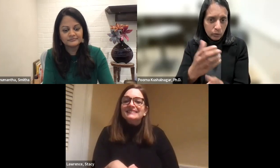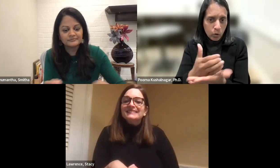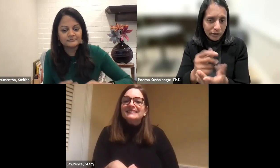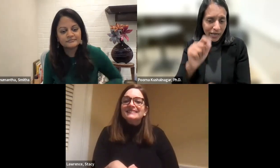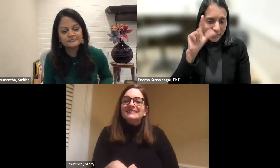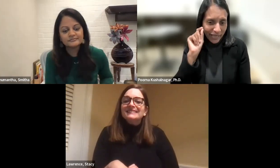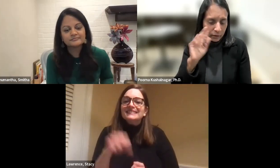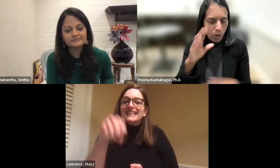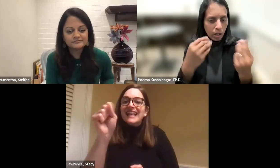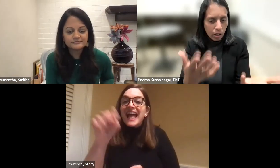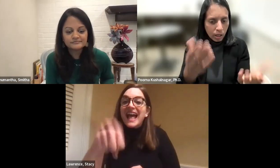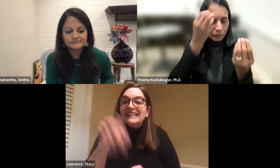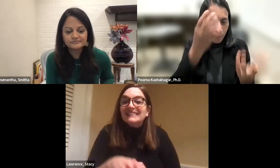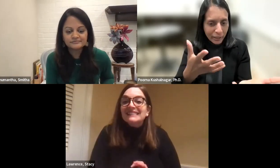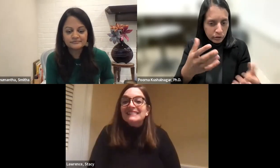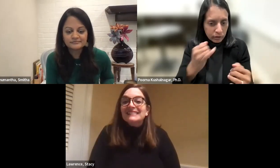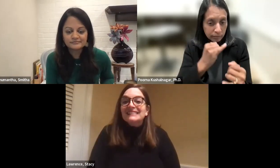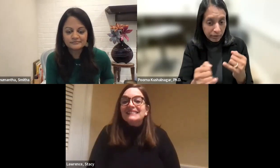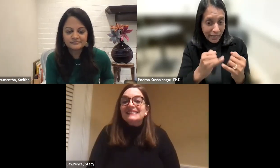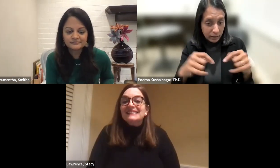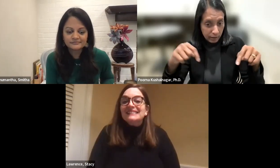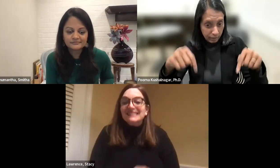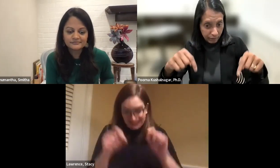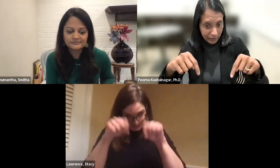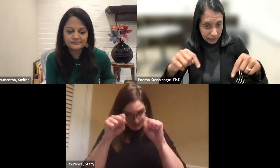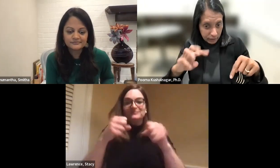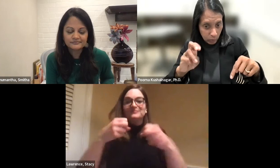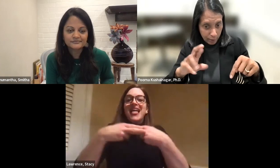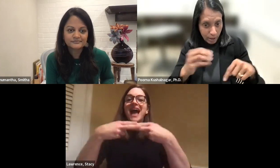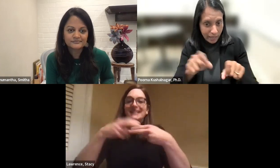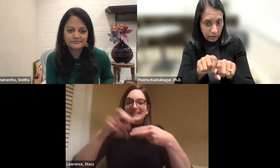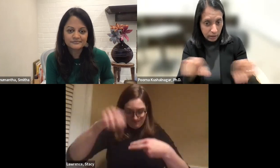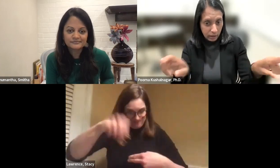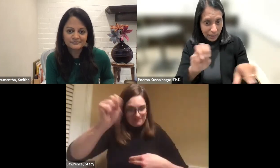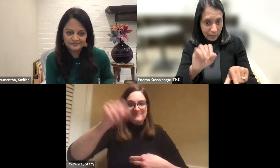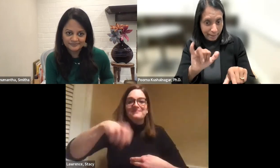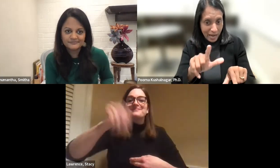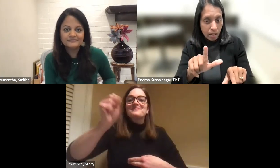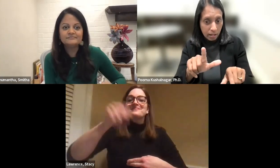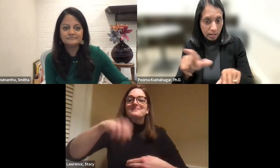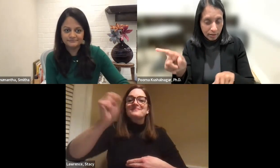with Patrick who offered support online behind the scenes to this webinar.